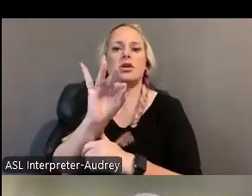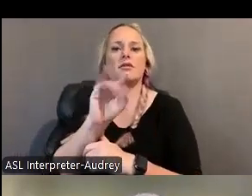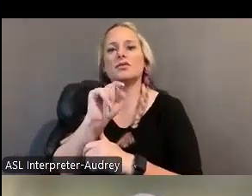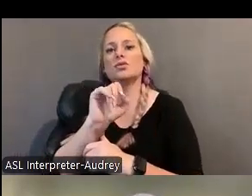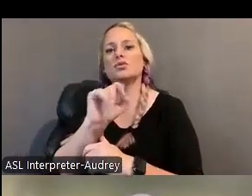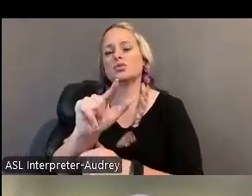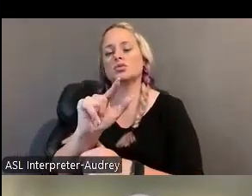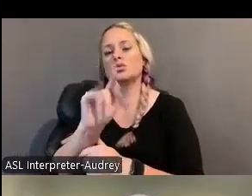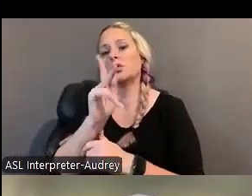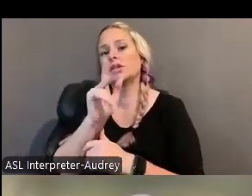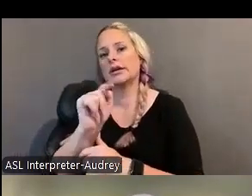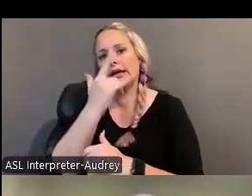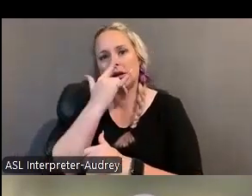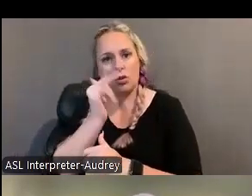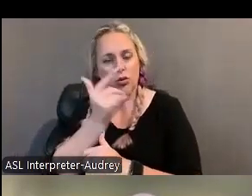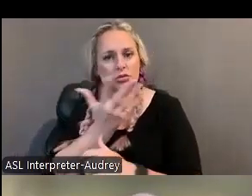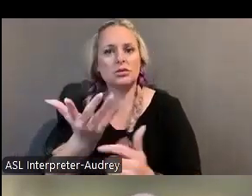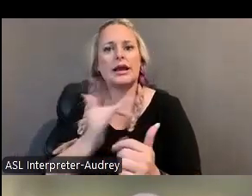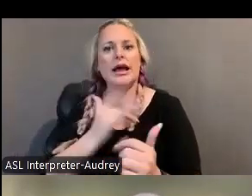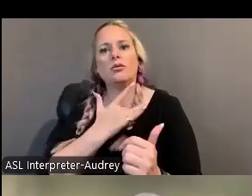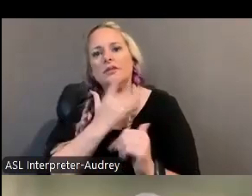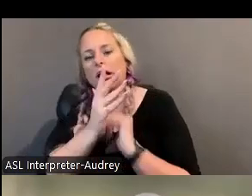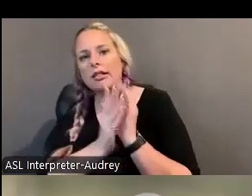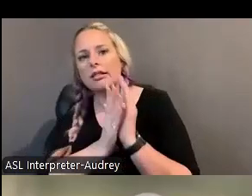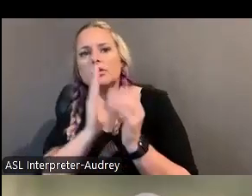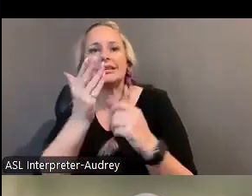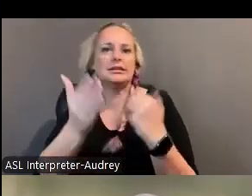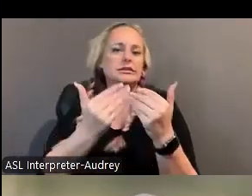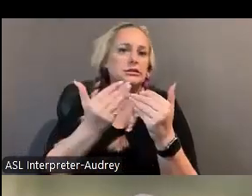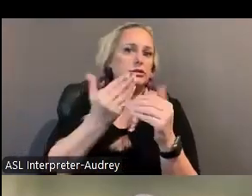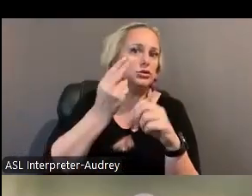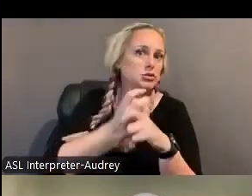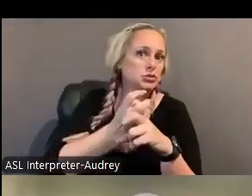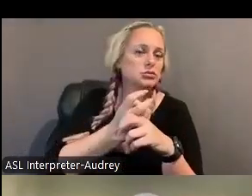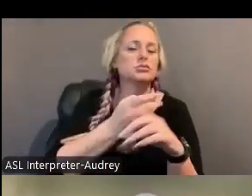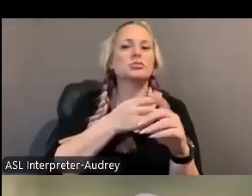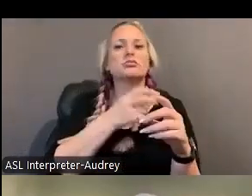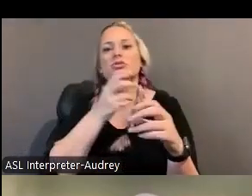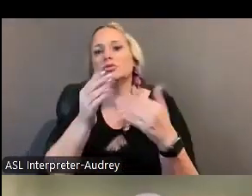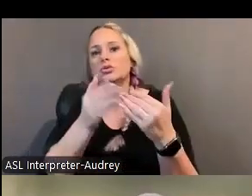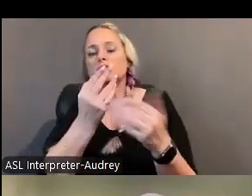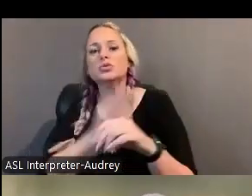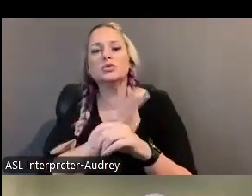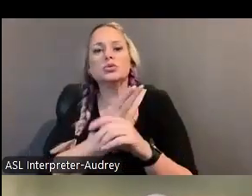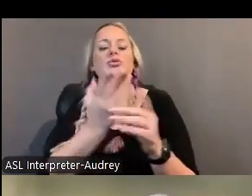looked and felt and how usable it was. So, this included researchers, practitioners, policy